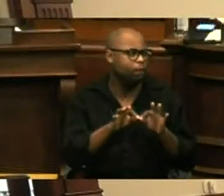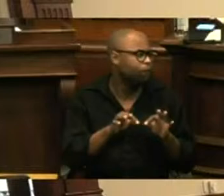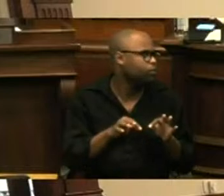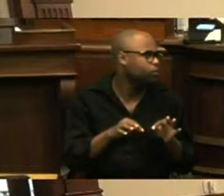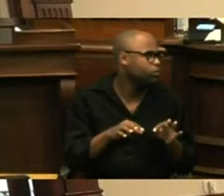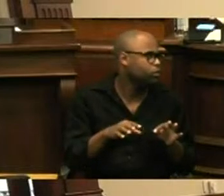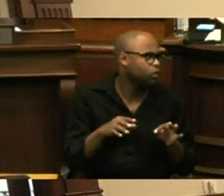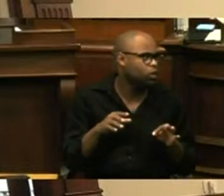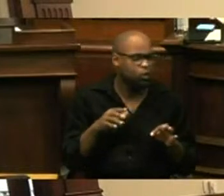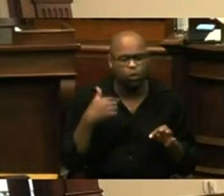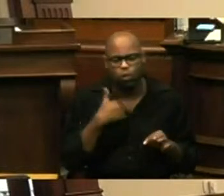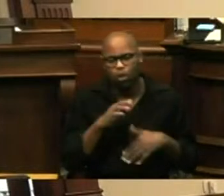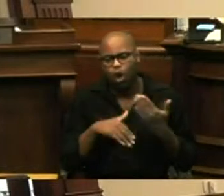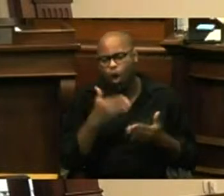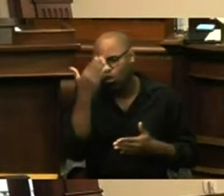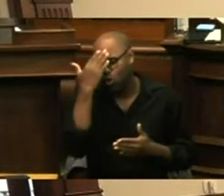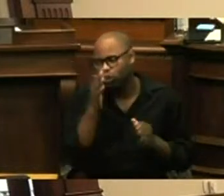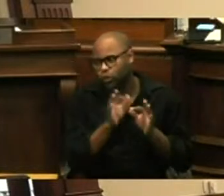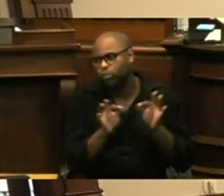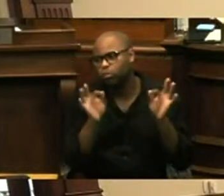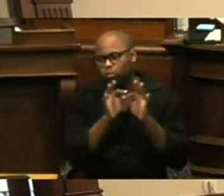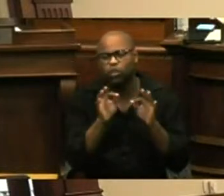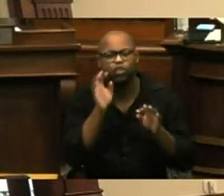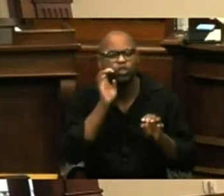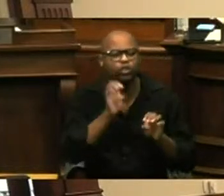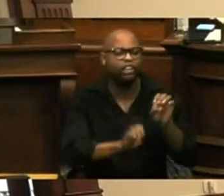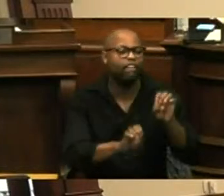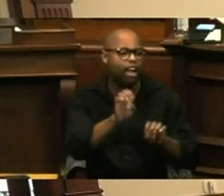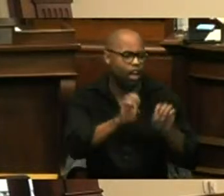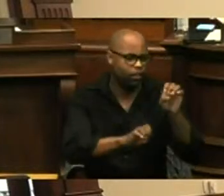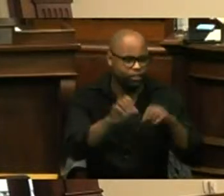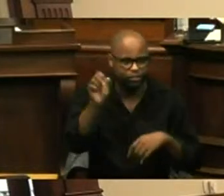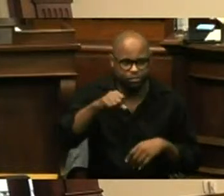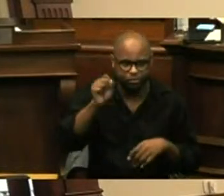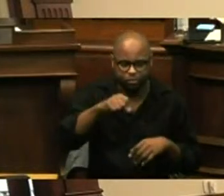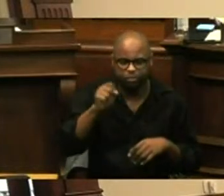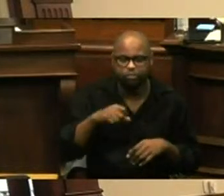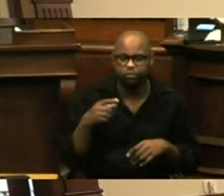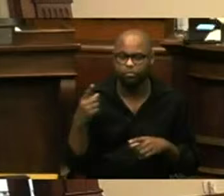some version of what their. I think this is a really importan.